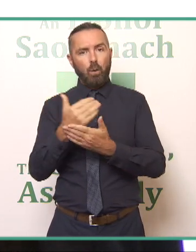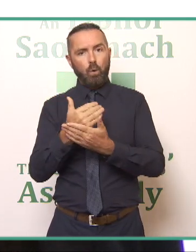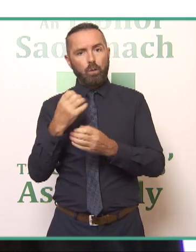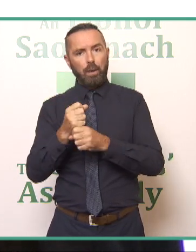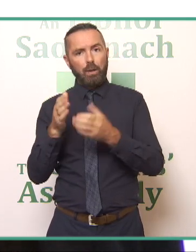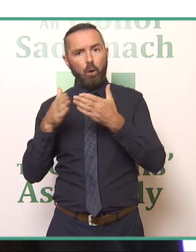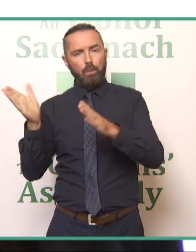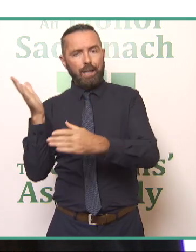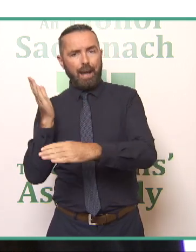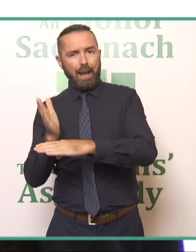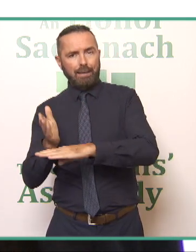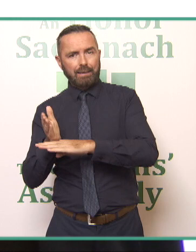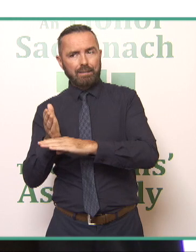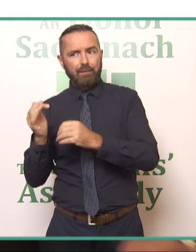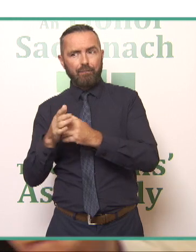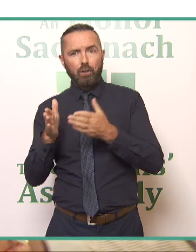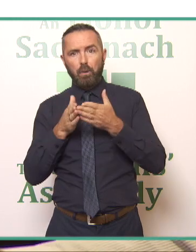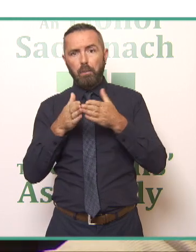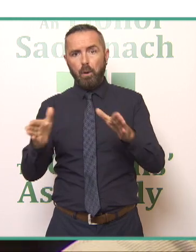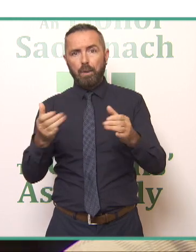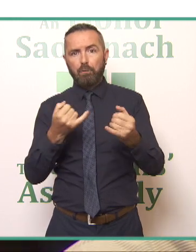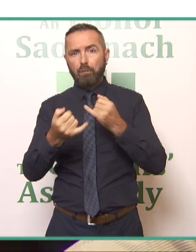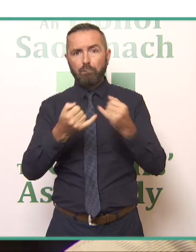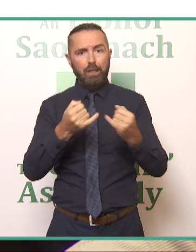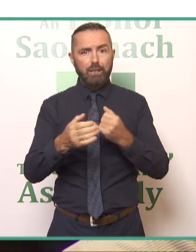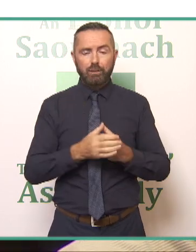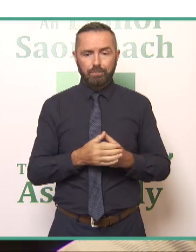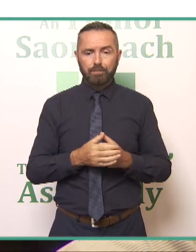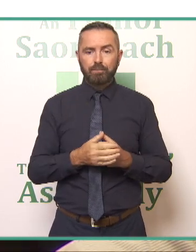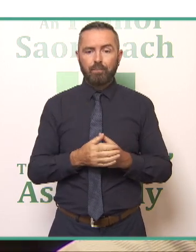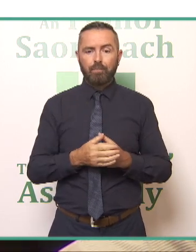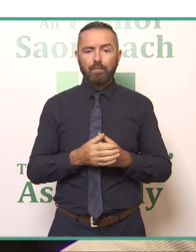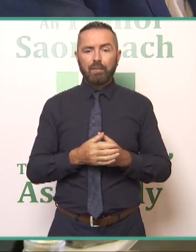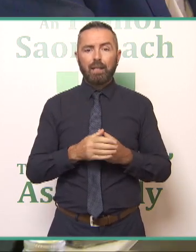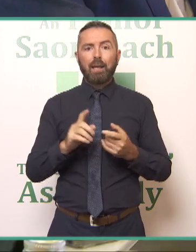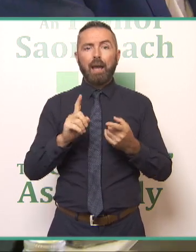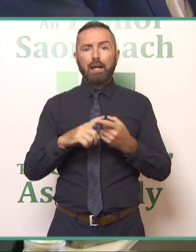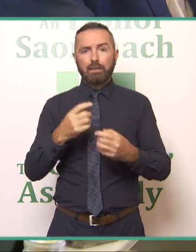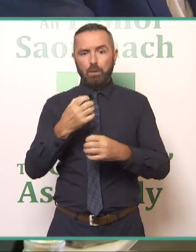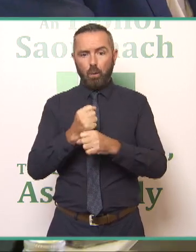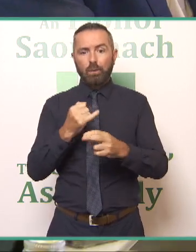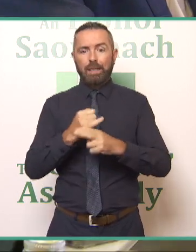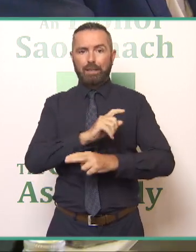there for for public Recreation and so on but it's the investors seeded to the trust. It's held in the trust and the